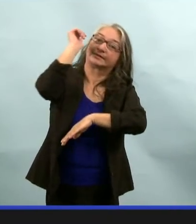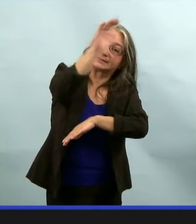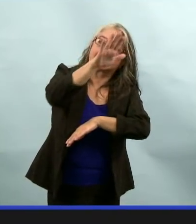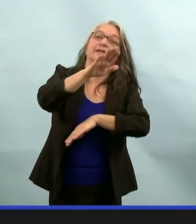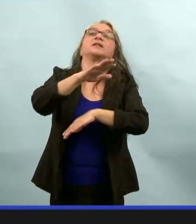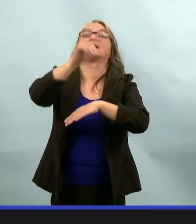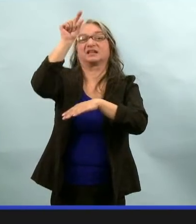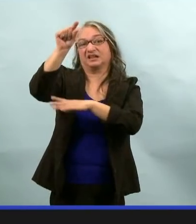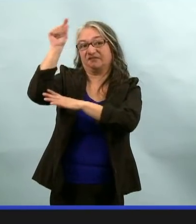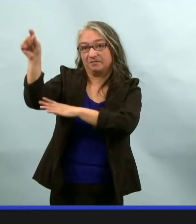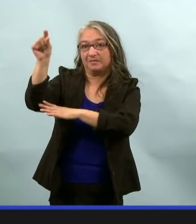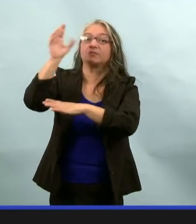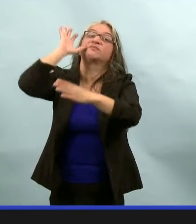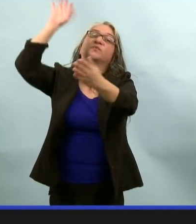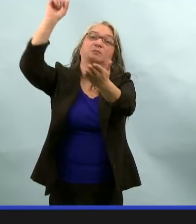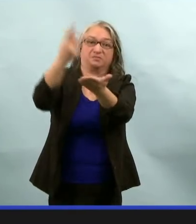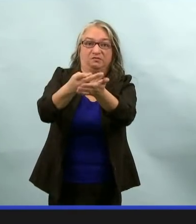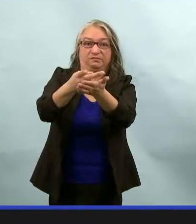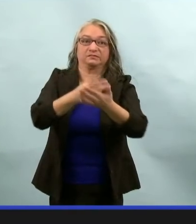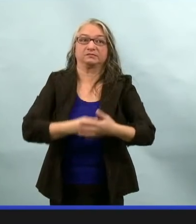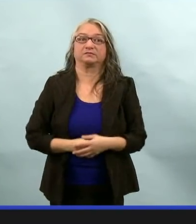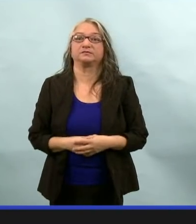from cjob rosanna